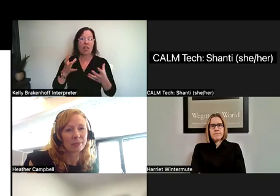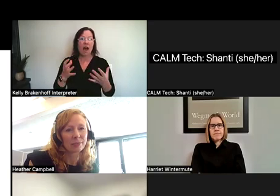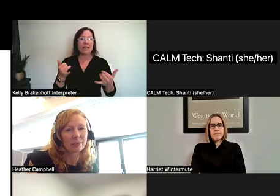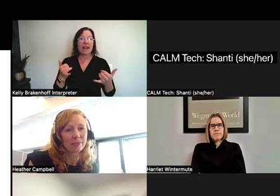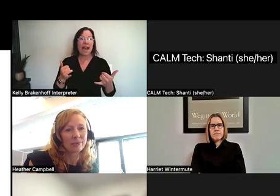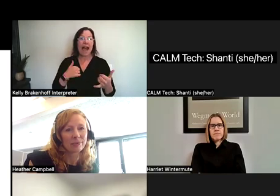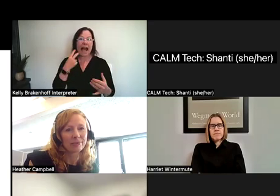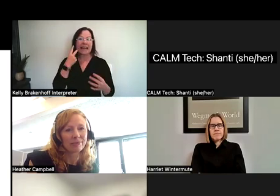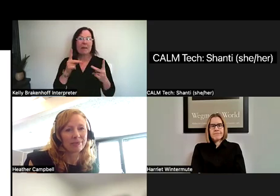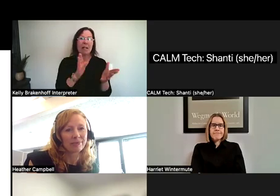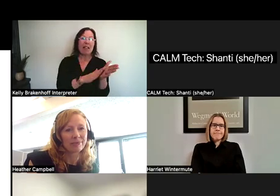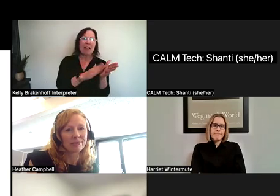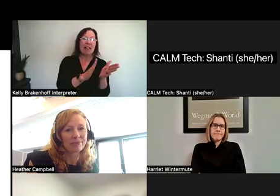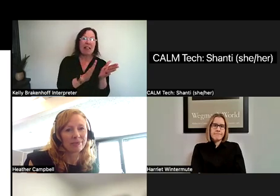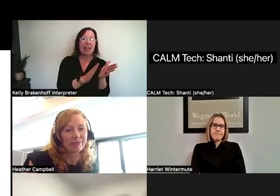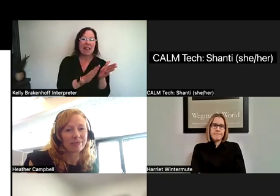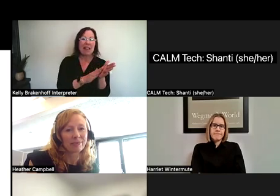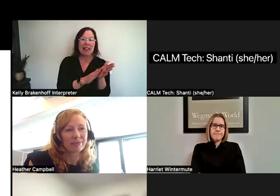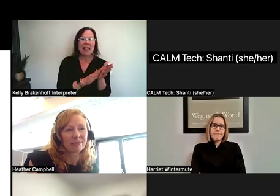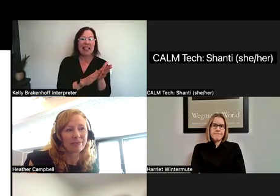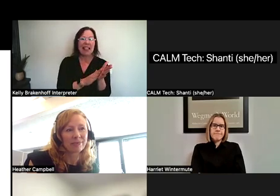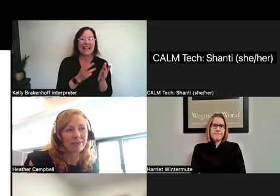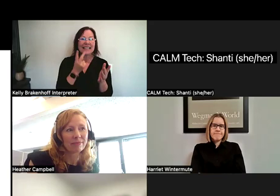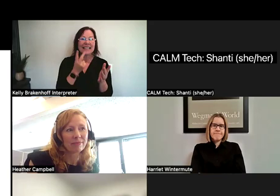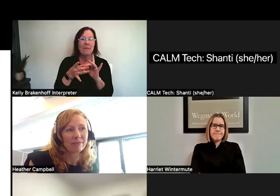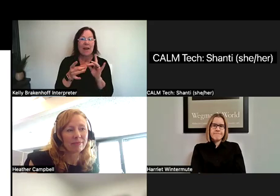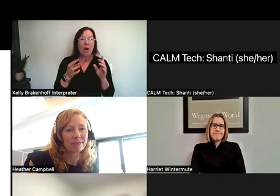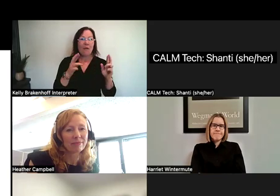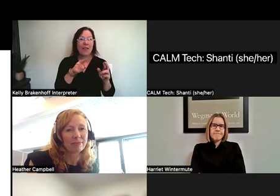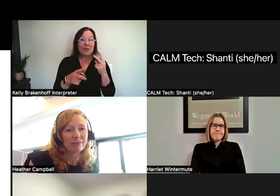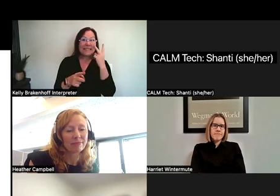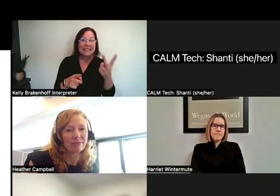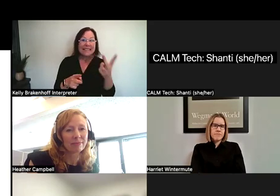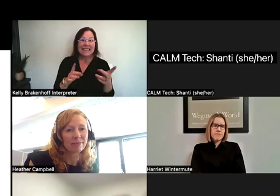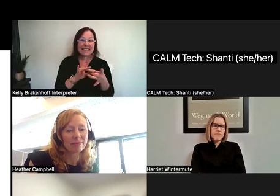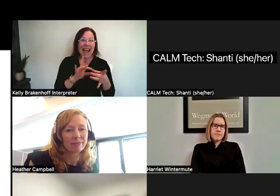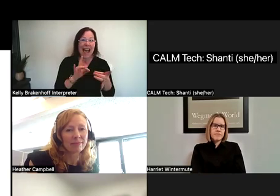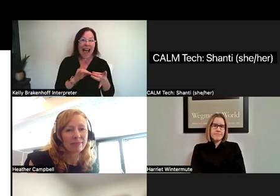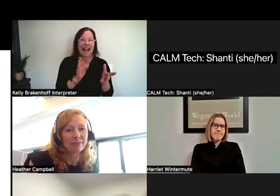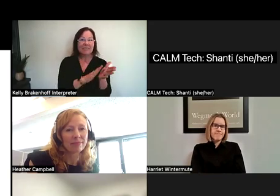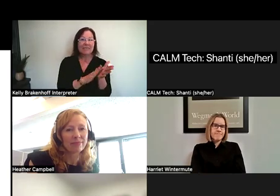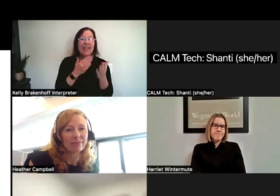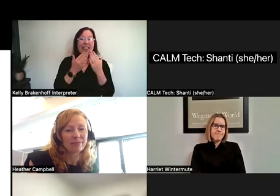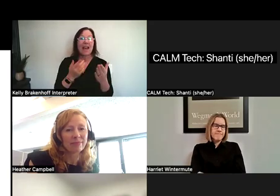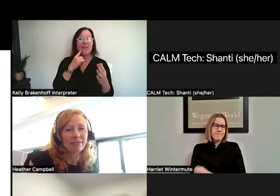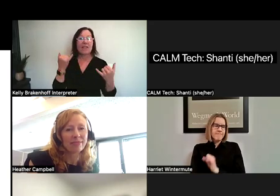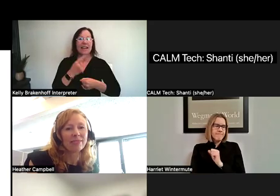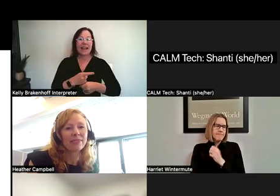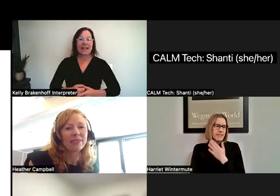giving you kudos. So hopefully you're taking that out and thank you all for joining us today.